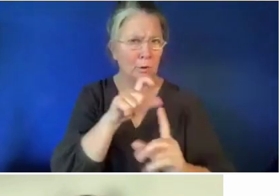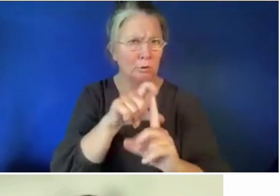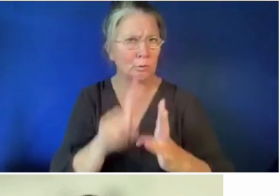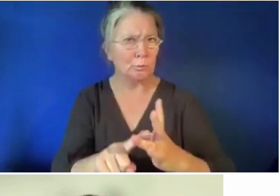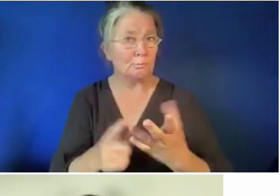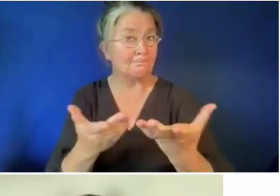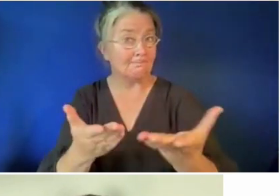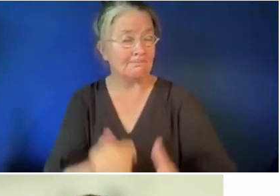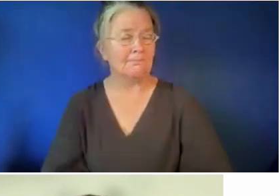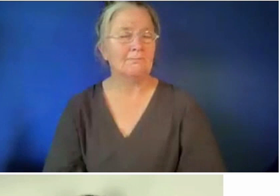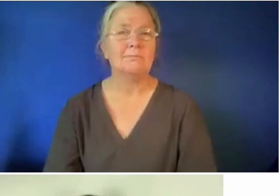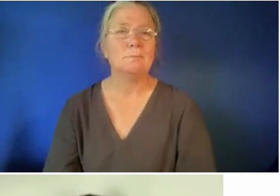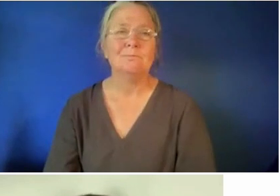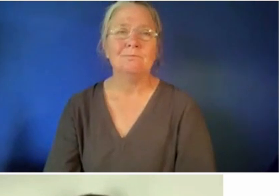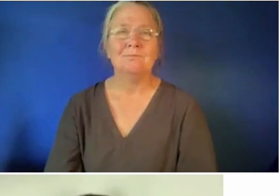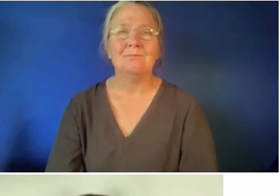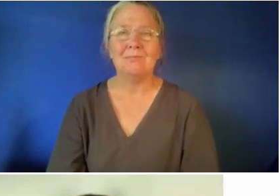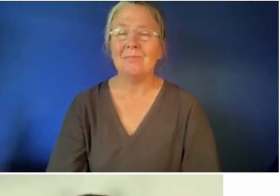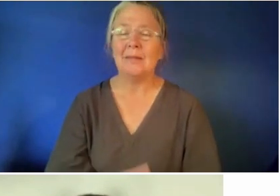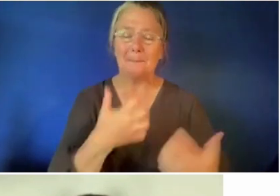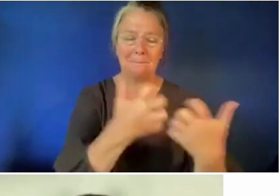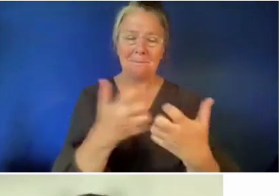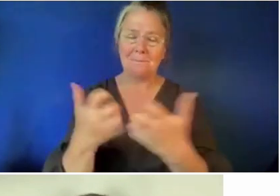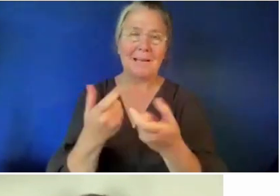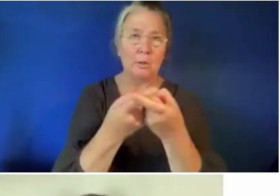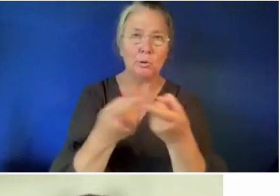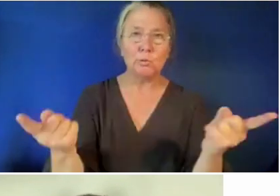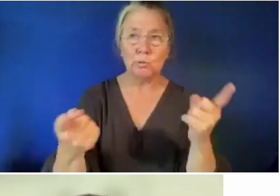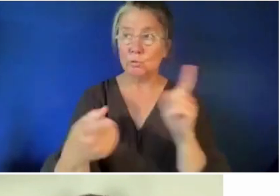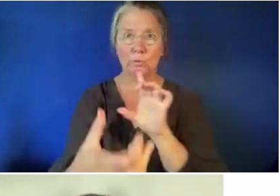So as people on the call would know, the government has committed